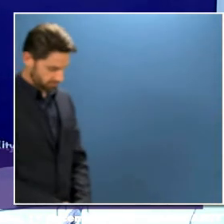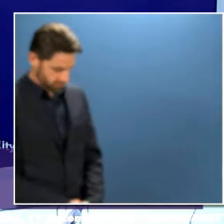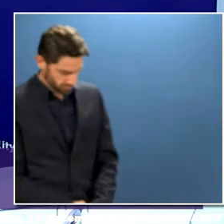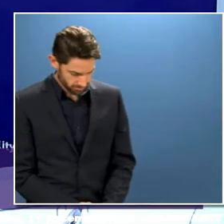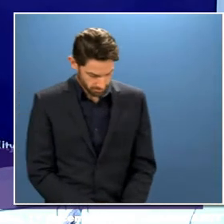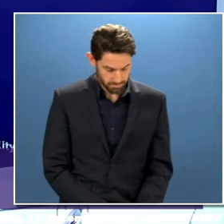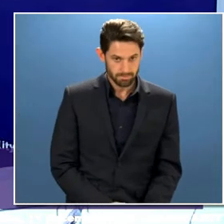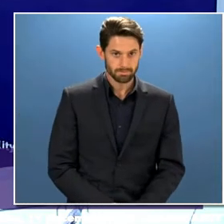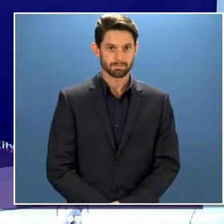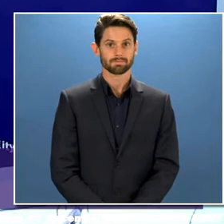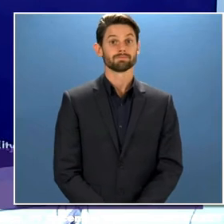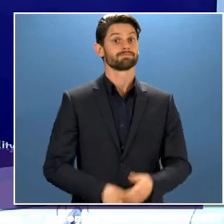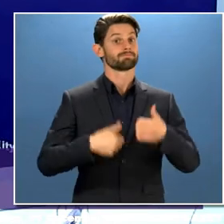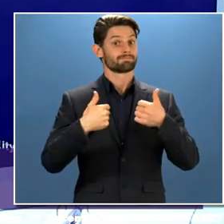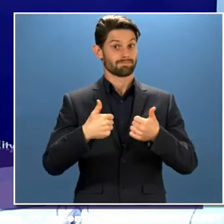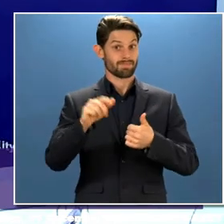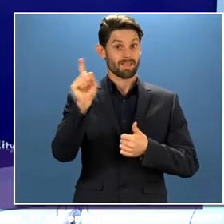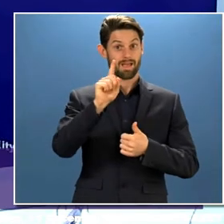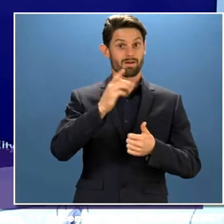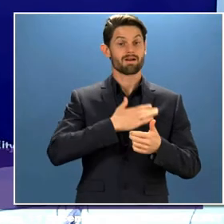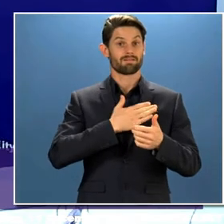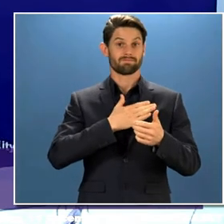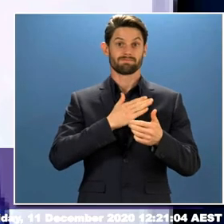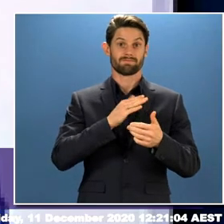Commissioners, that brings us to the final witness for Public